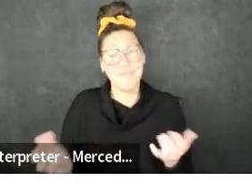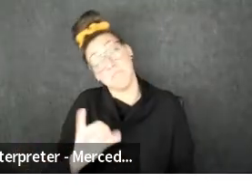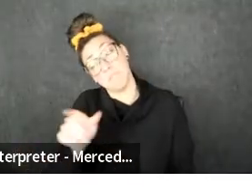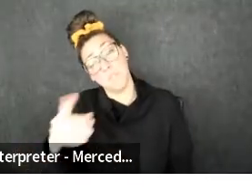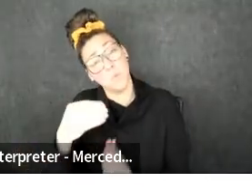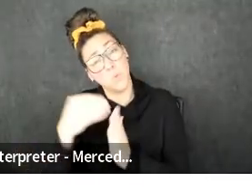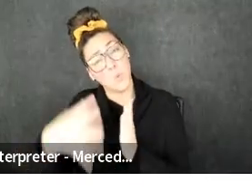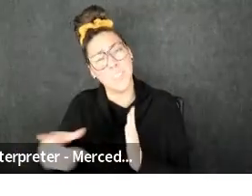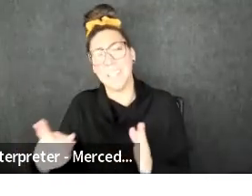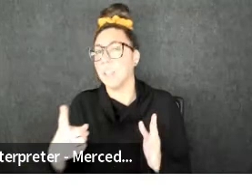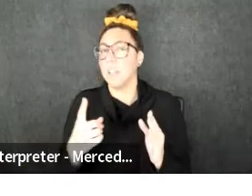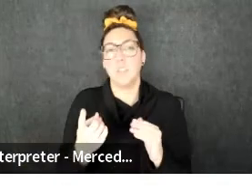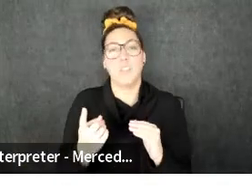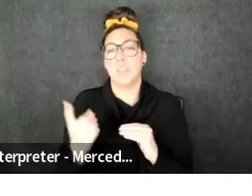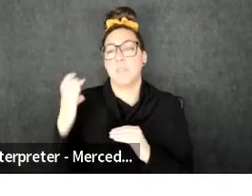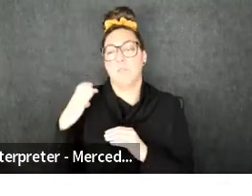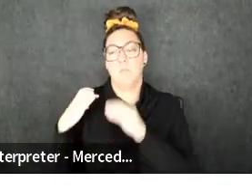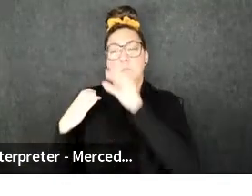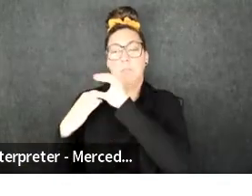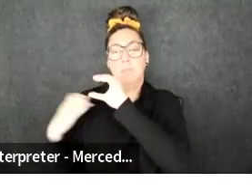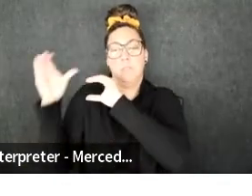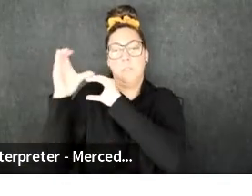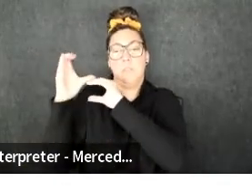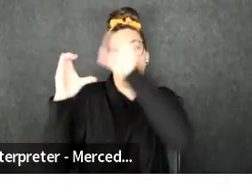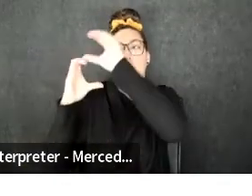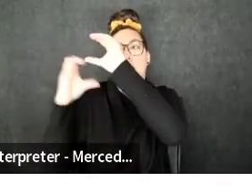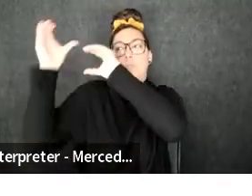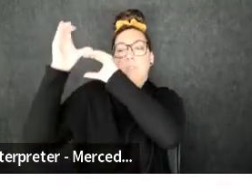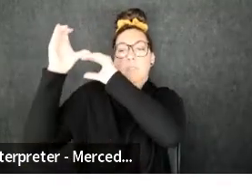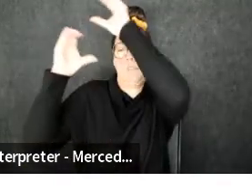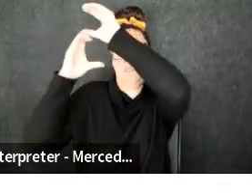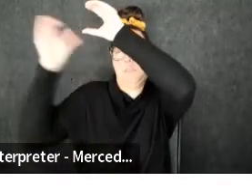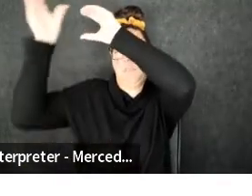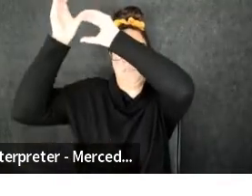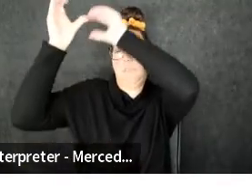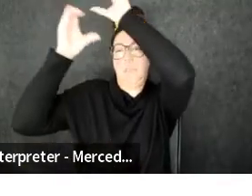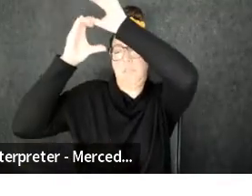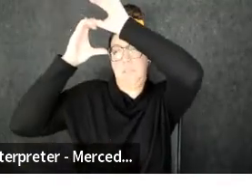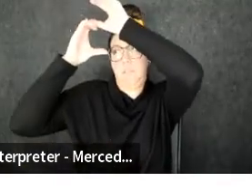just keep piling on, keep piling on that take that impact on on people's willpower. Right.